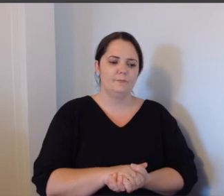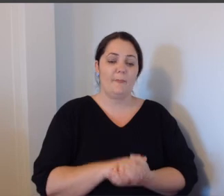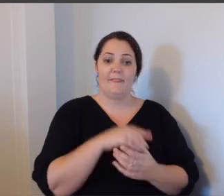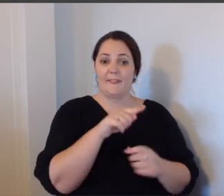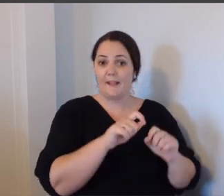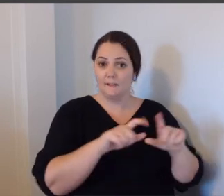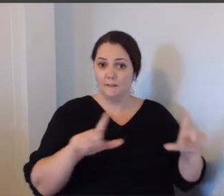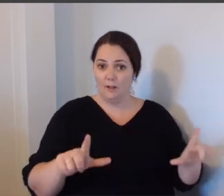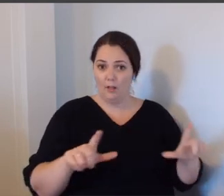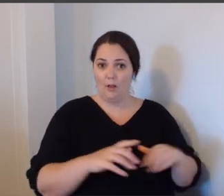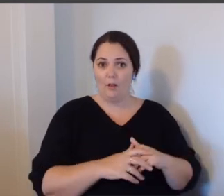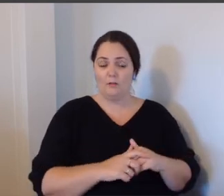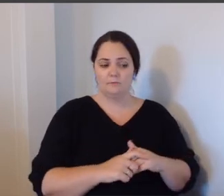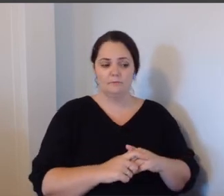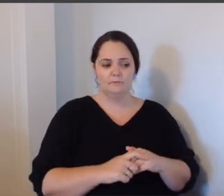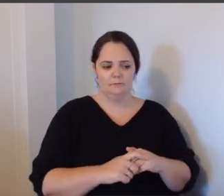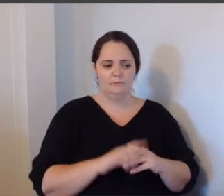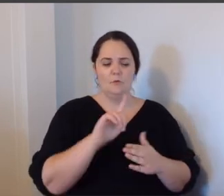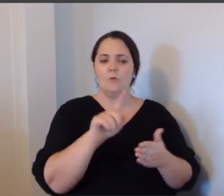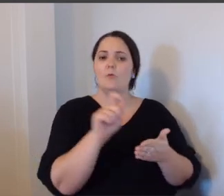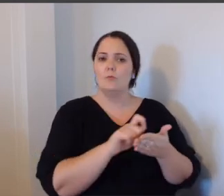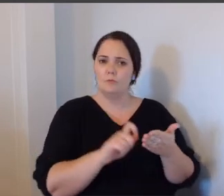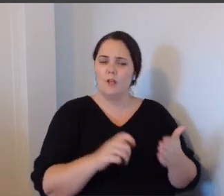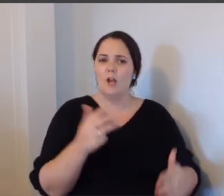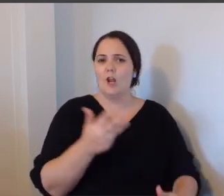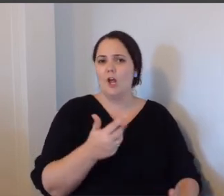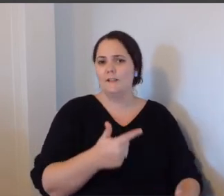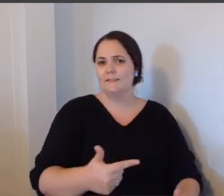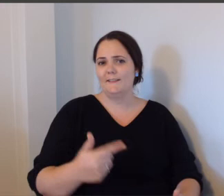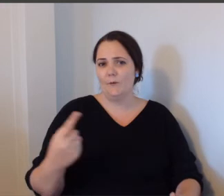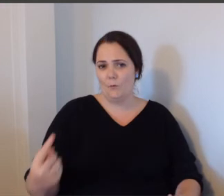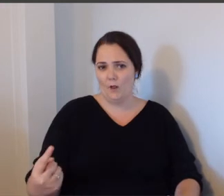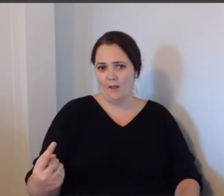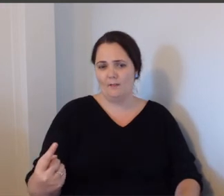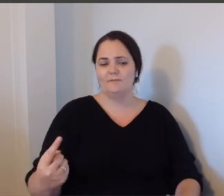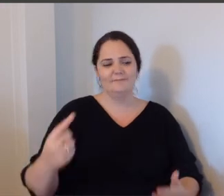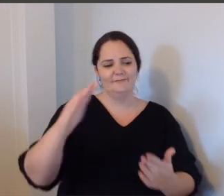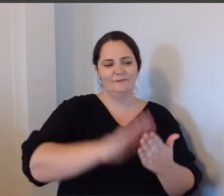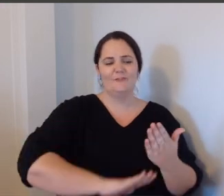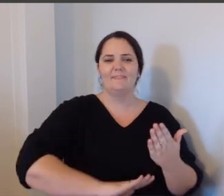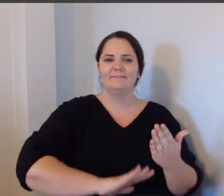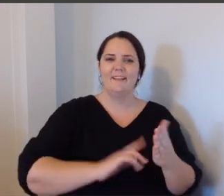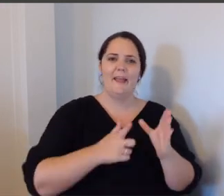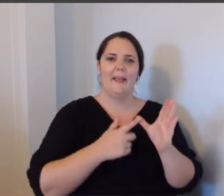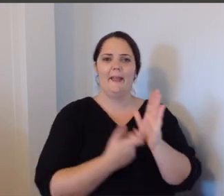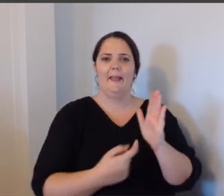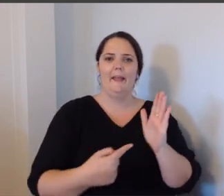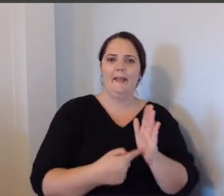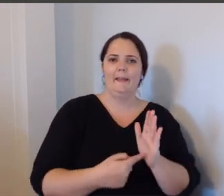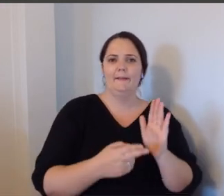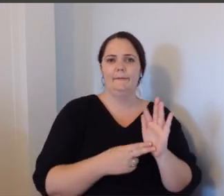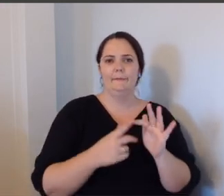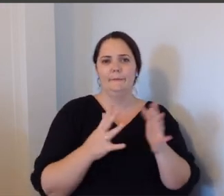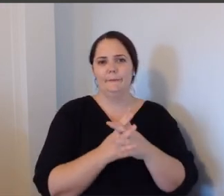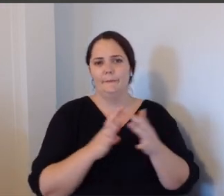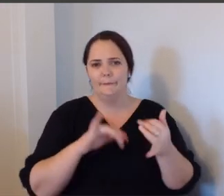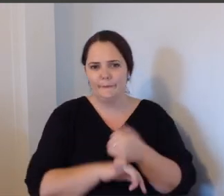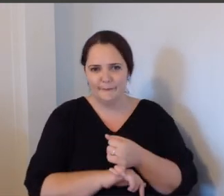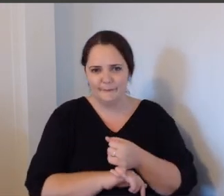appeared in January 1971 on the cover of Art News. Now, the issue's cover reproduced an 1801 portrait